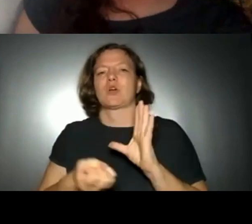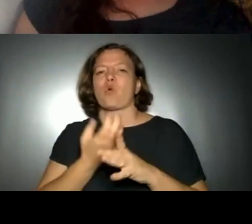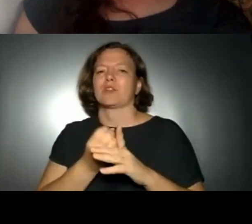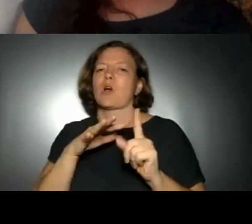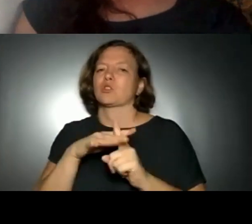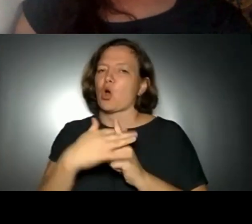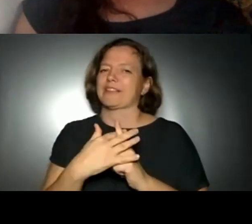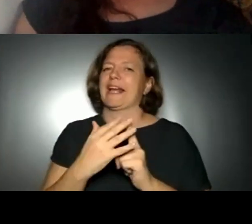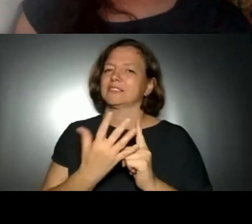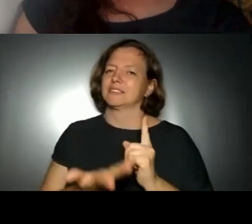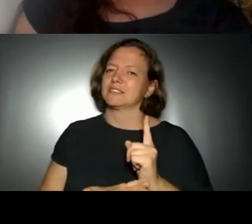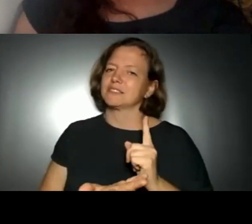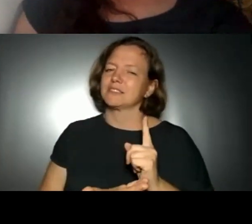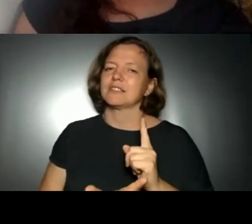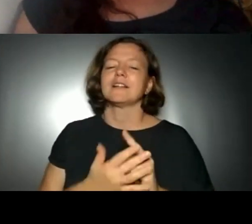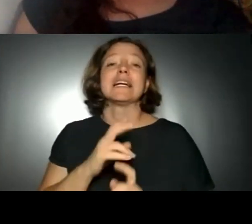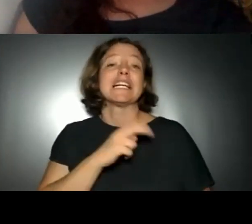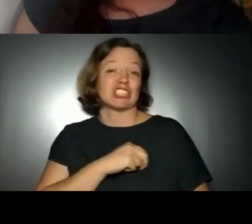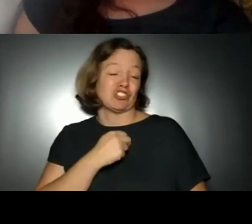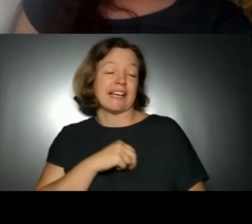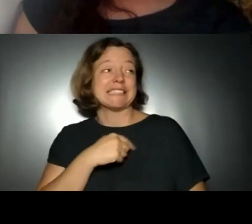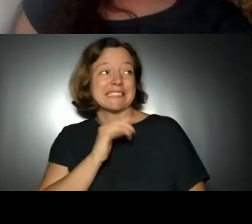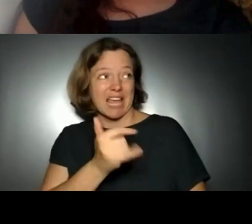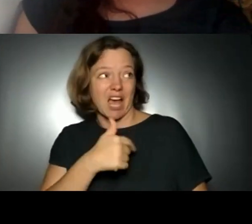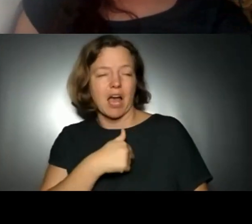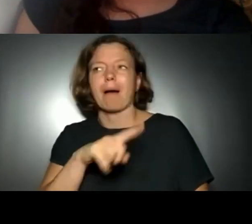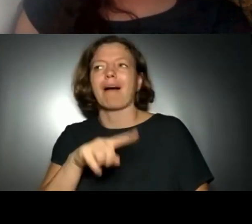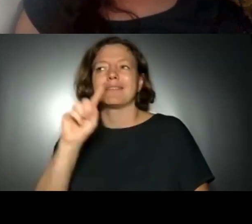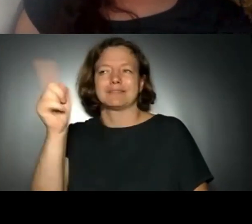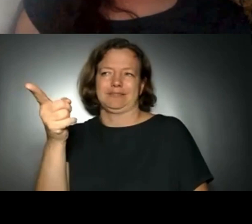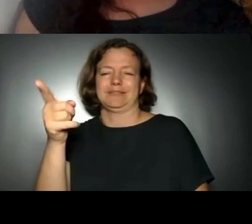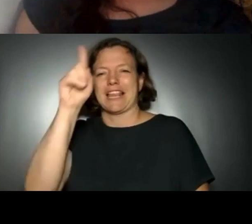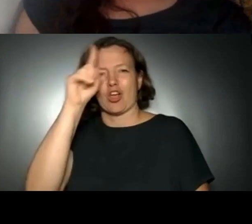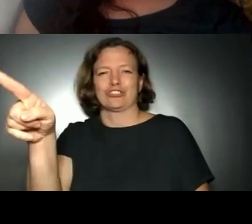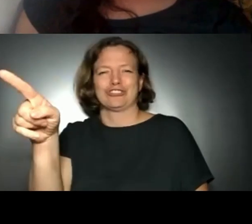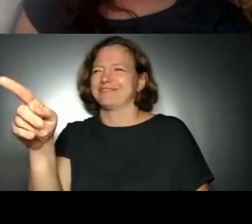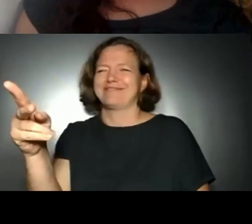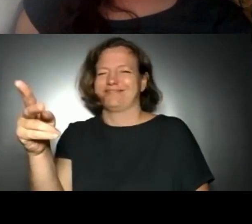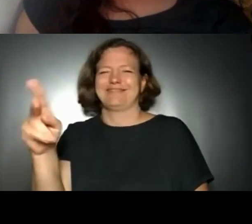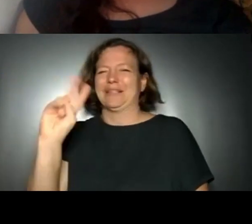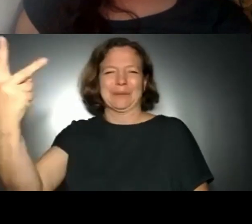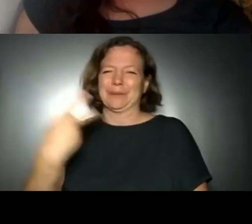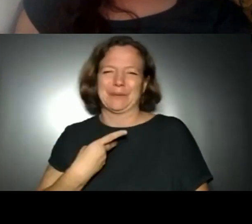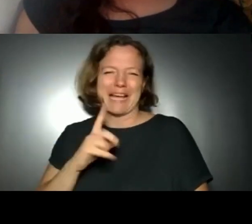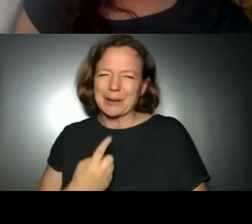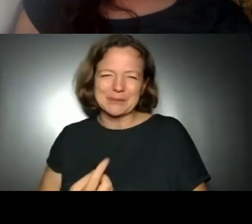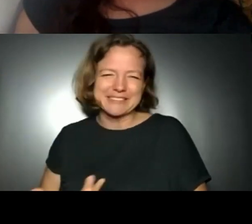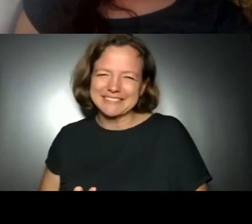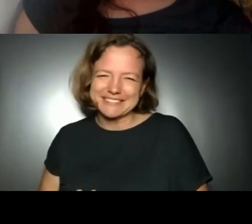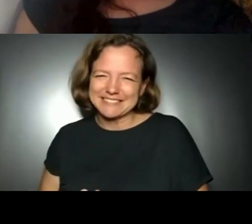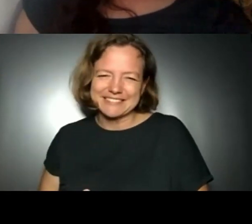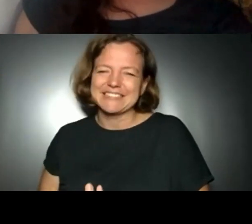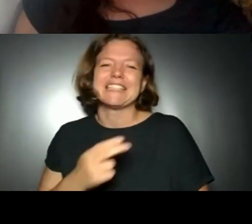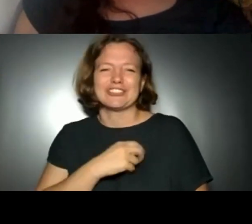we work also a little bit in Germany - again, German context is not quite the same as the Swiss context, etc..